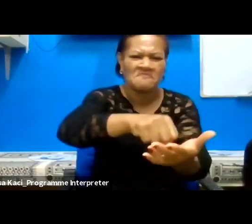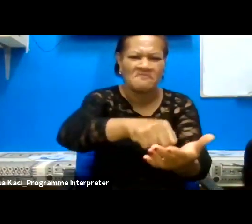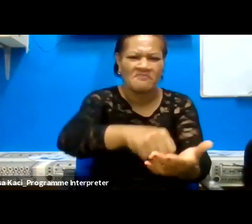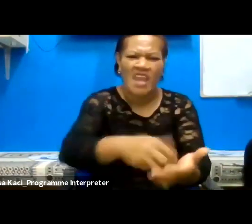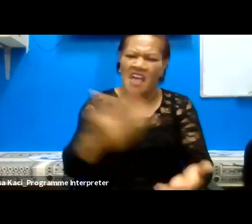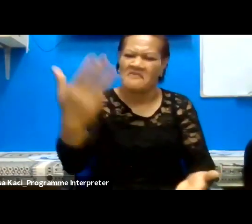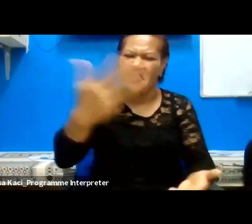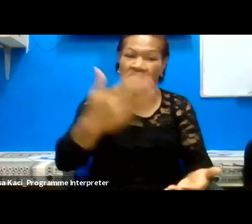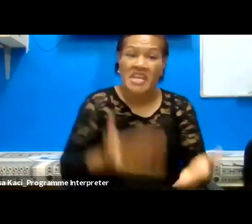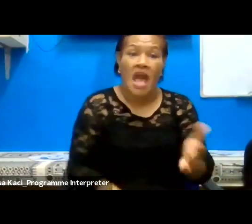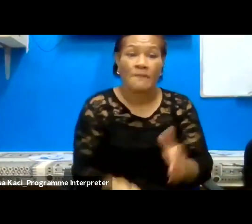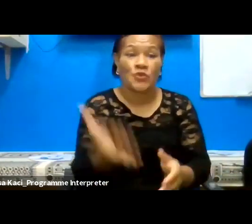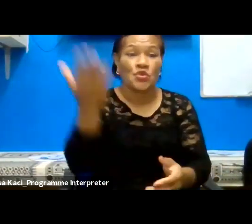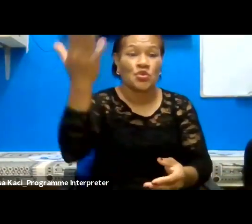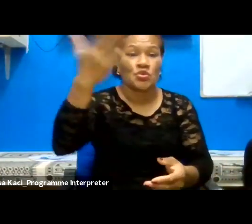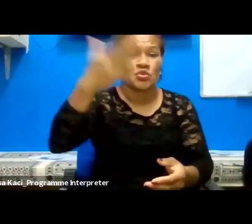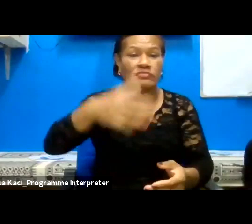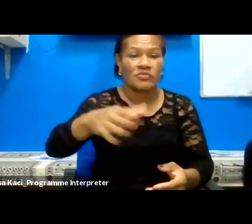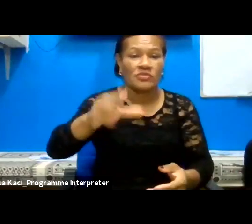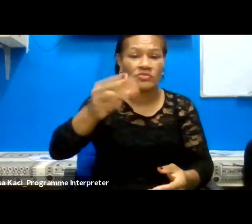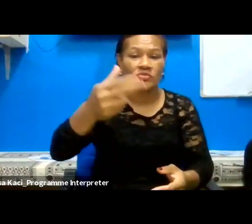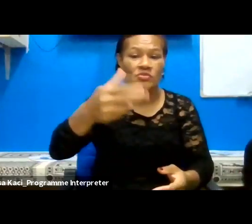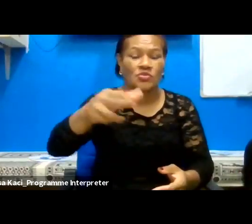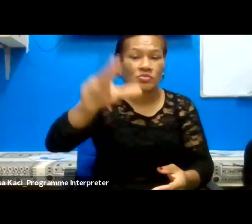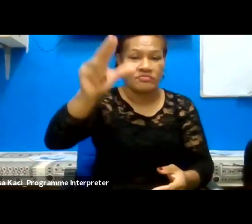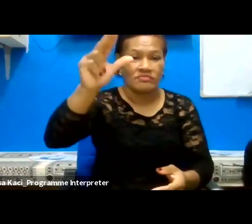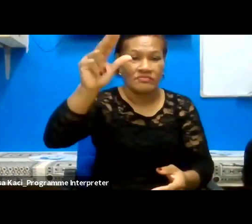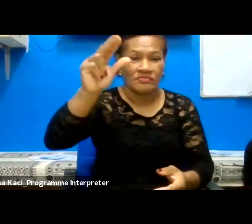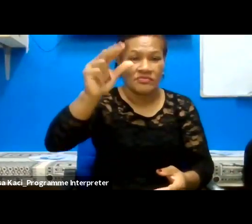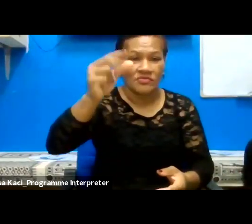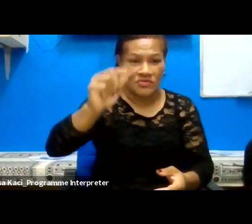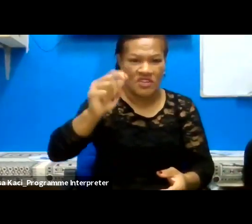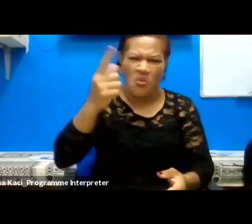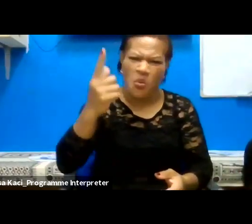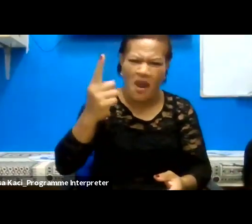and that proved others